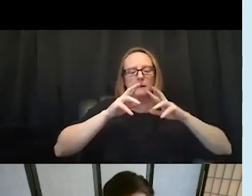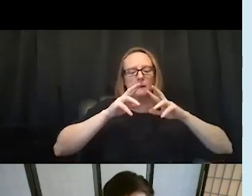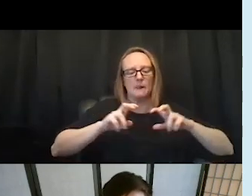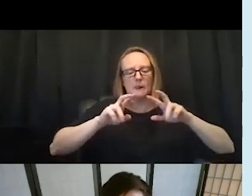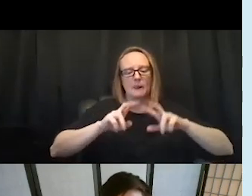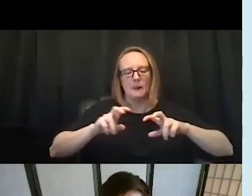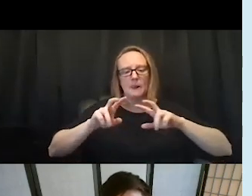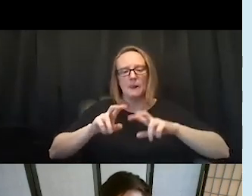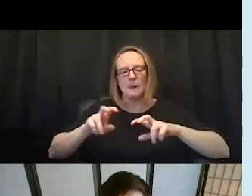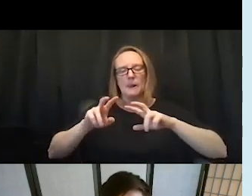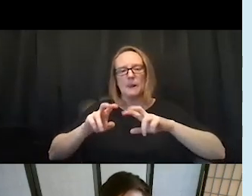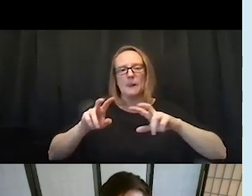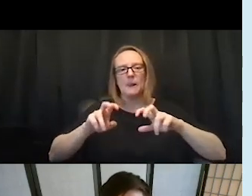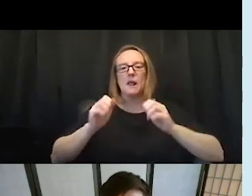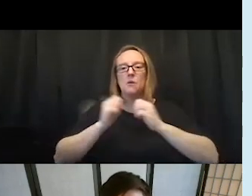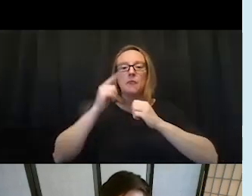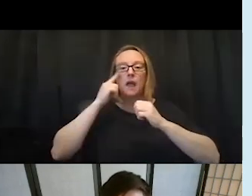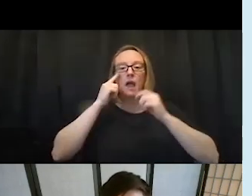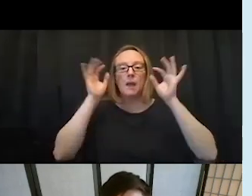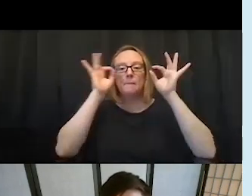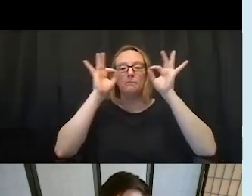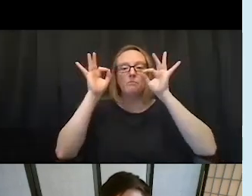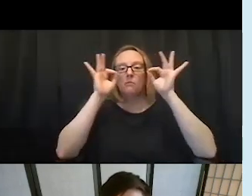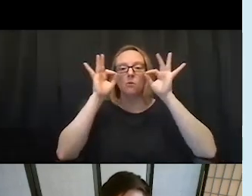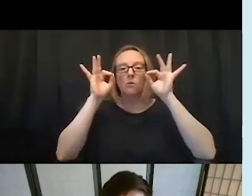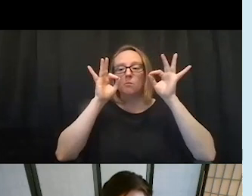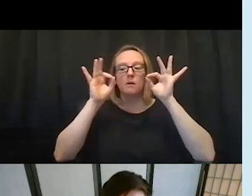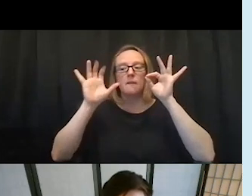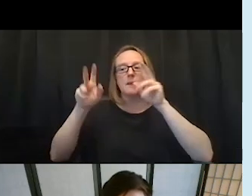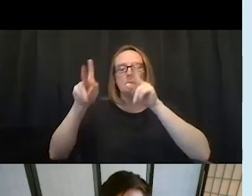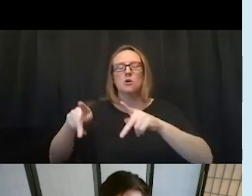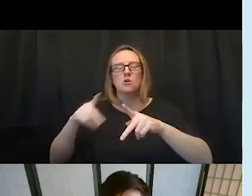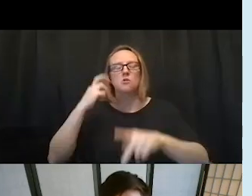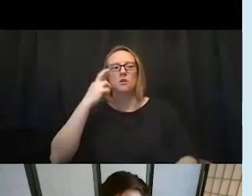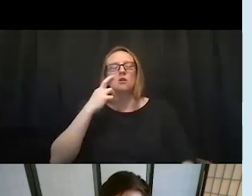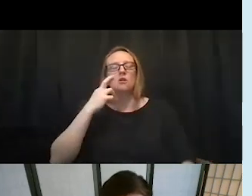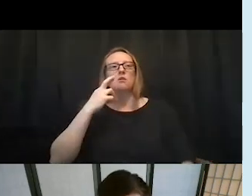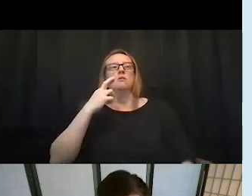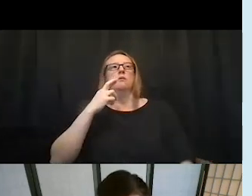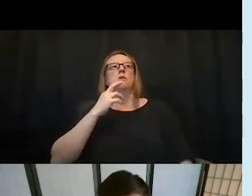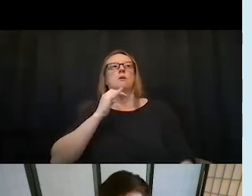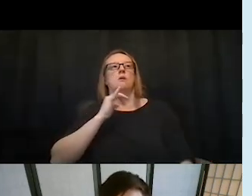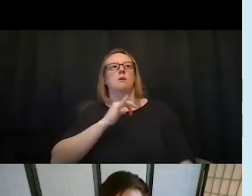movements they'll realize wow I really have so many people in my life that have helped me and